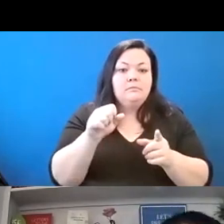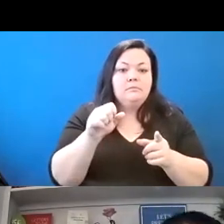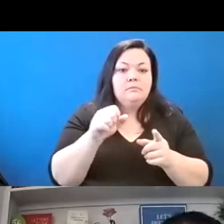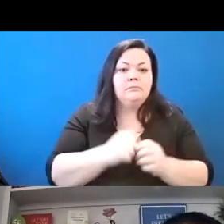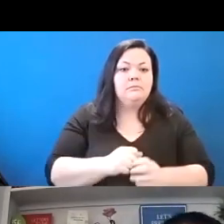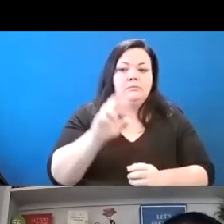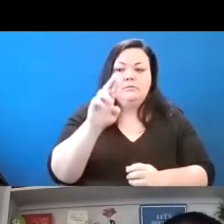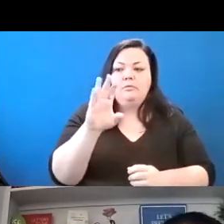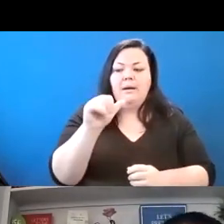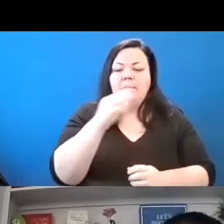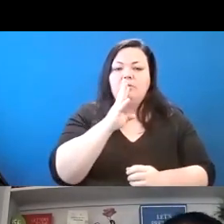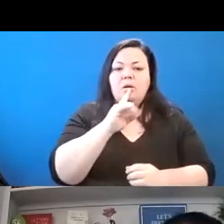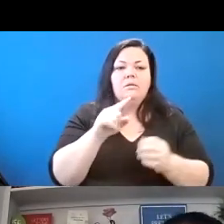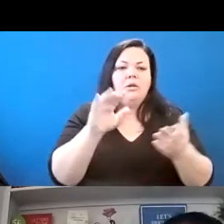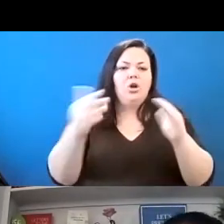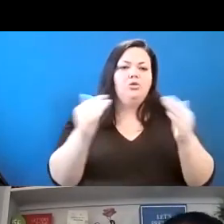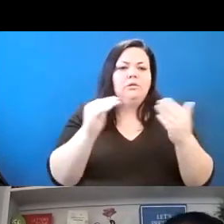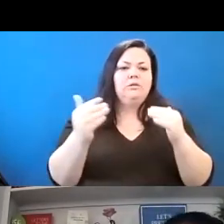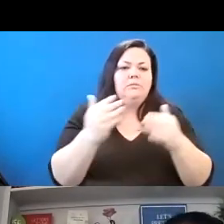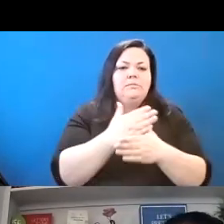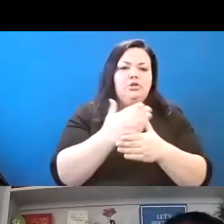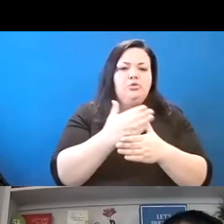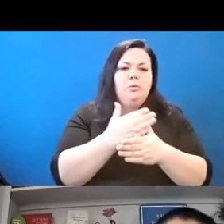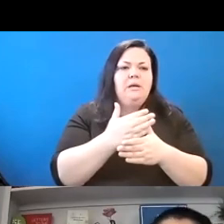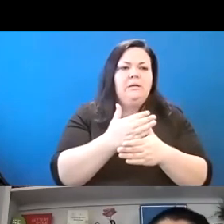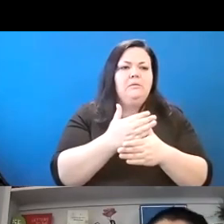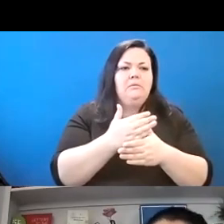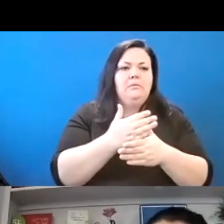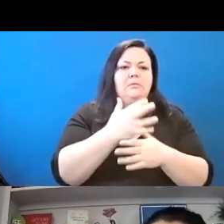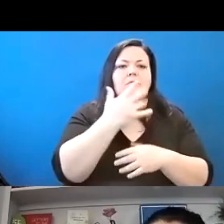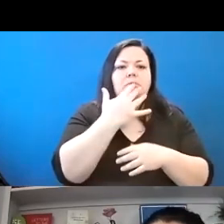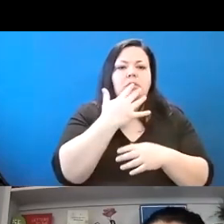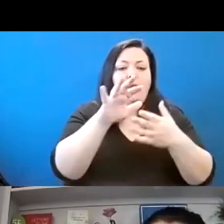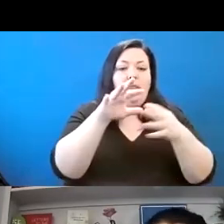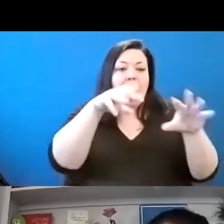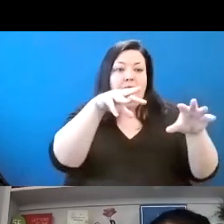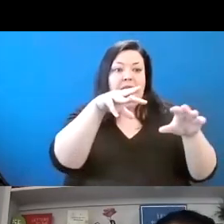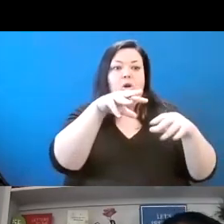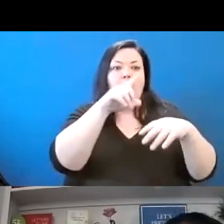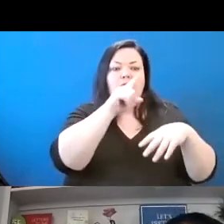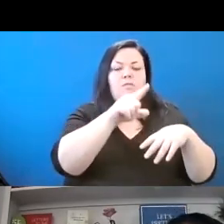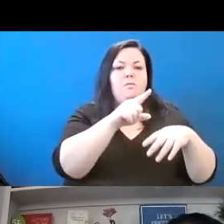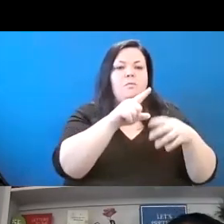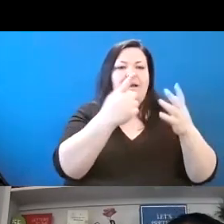the contrast between the desaturation of the of the opening segment when she's underwater and